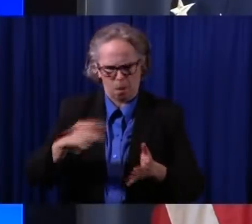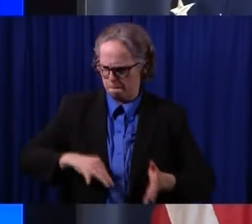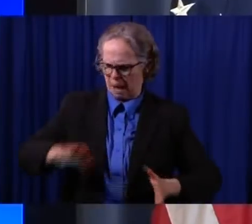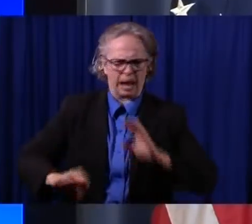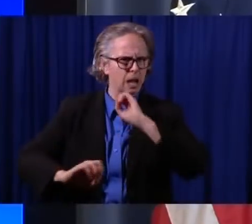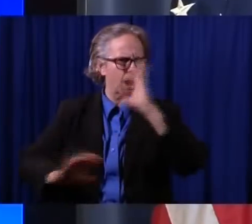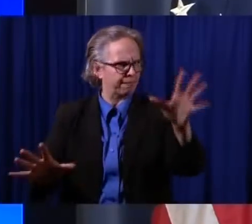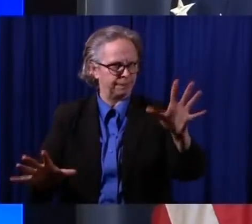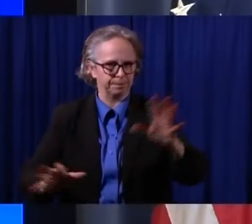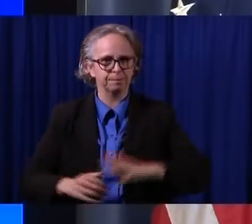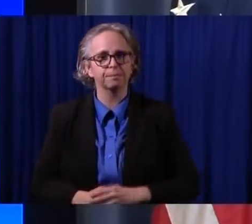AGAIN, ELYRIA CITY HALL IN 00 UNTIL